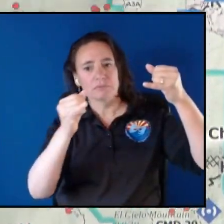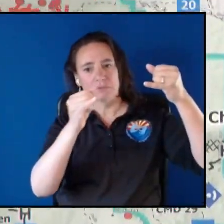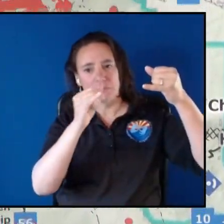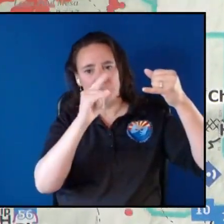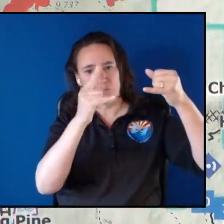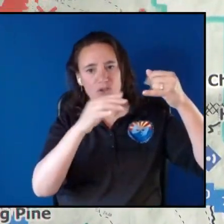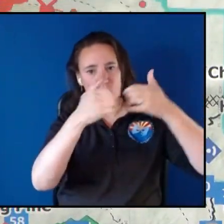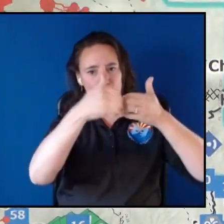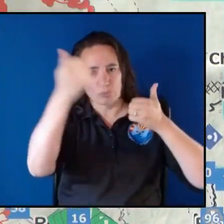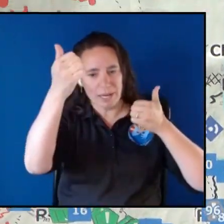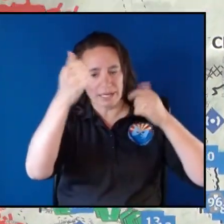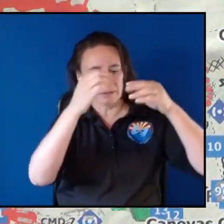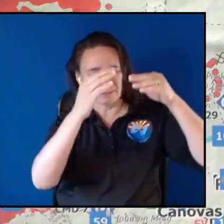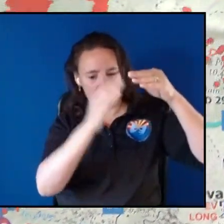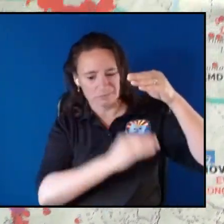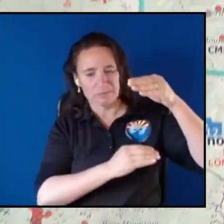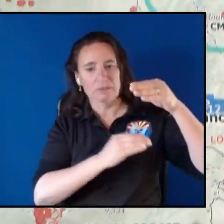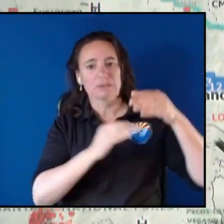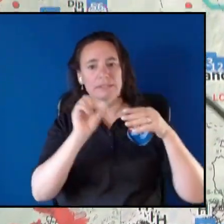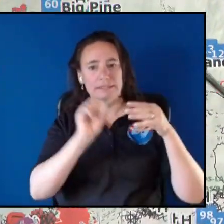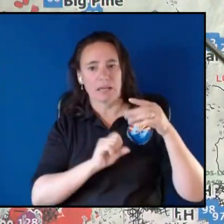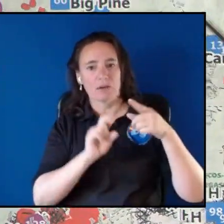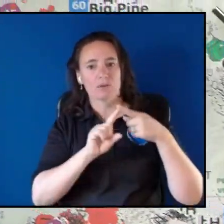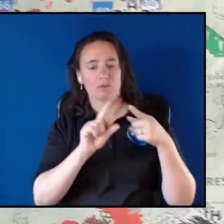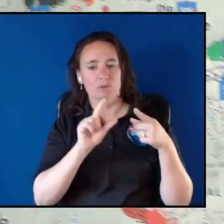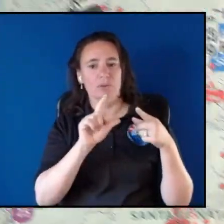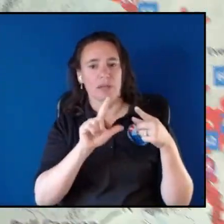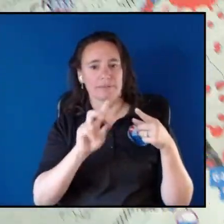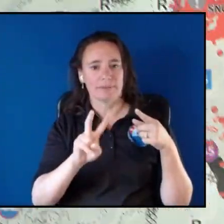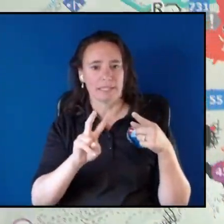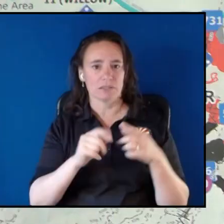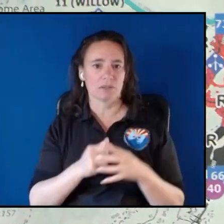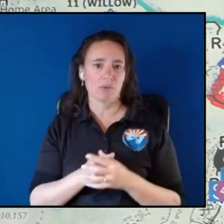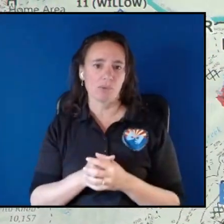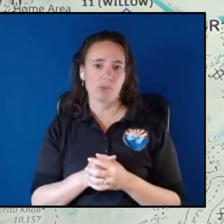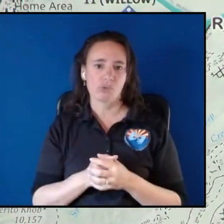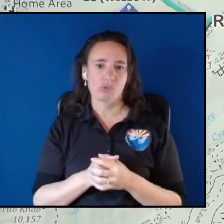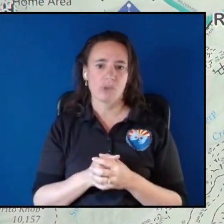First repair group coming from the Big Pine area working